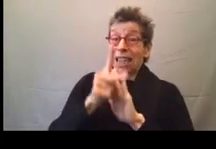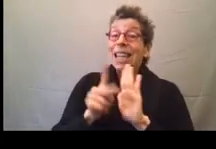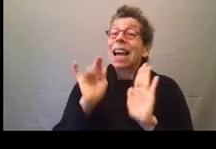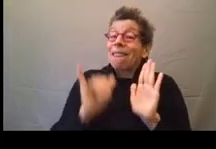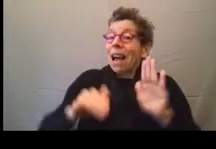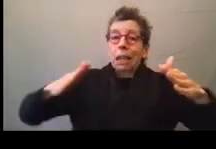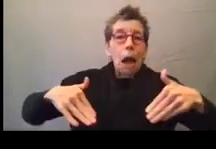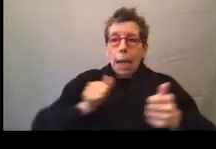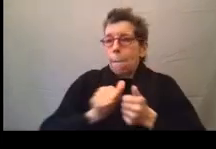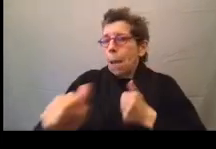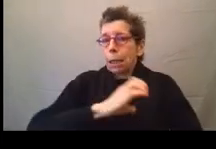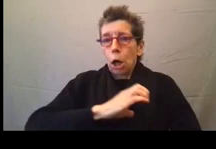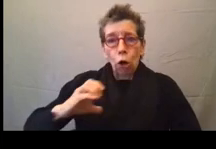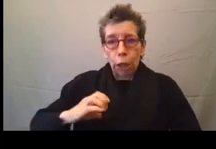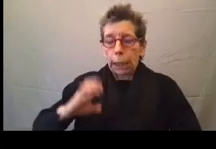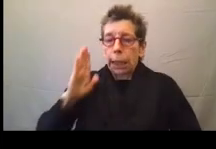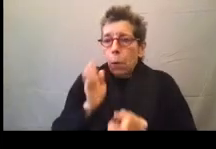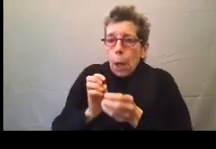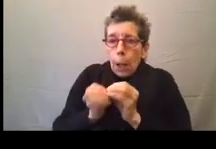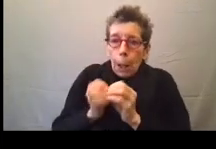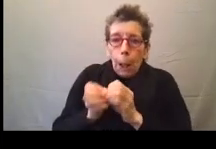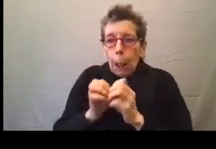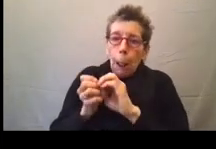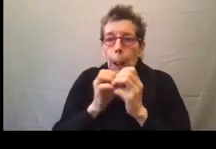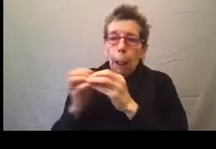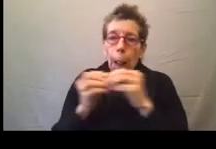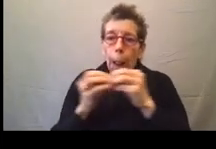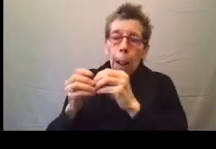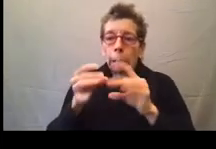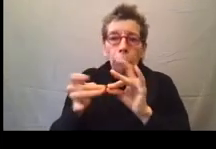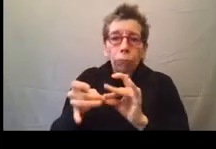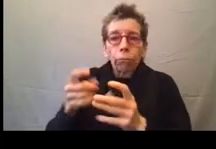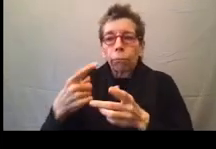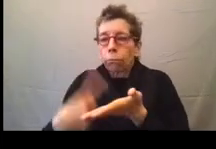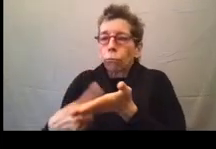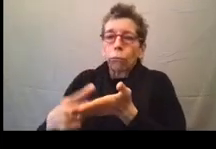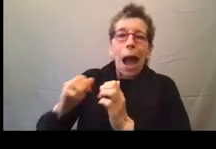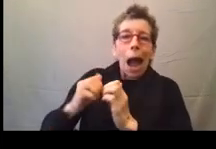I hope that all of you who are listening today have ideas about how this should be executed